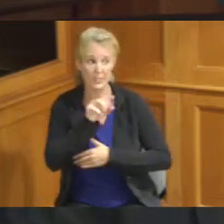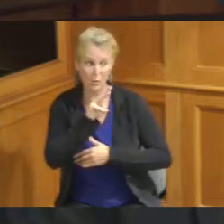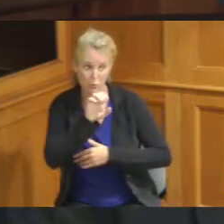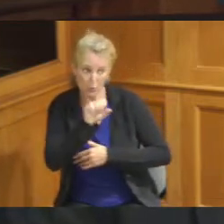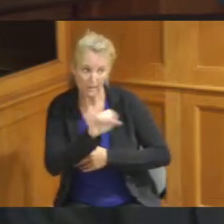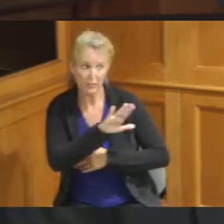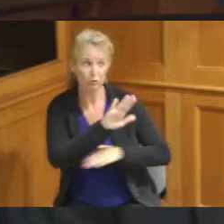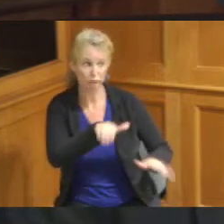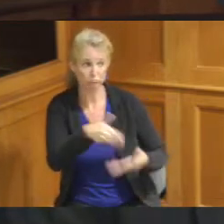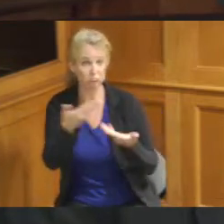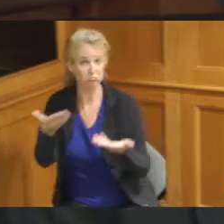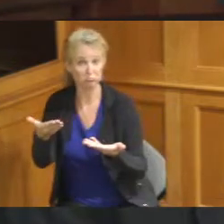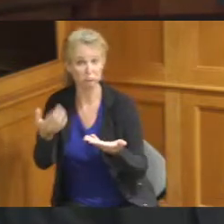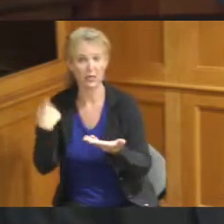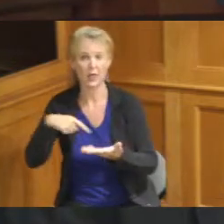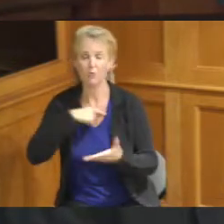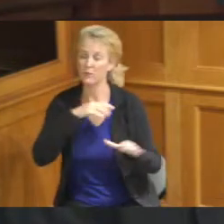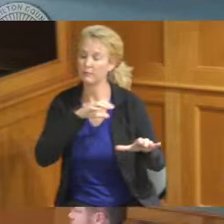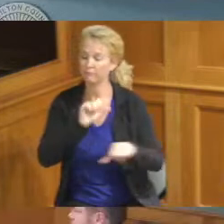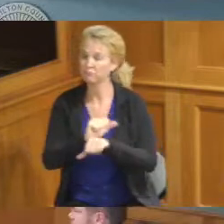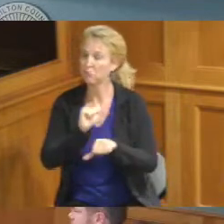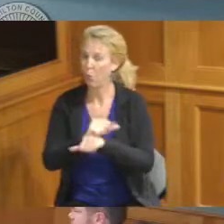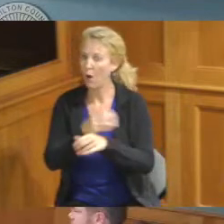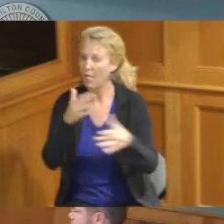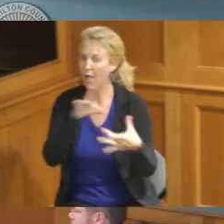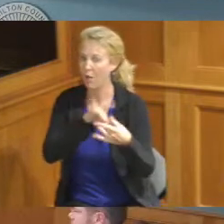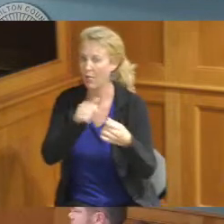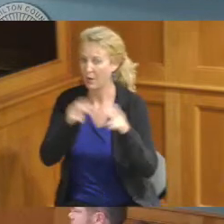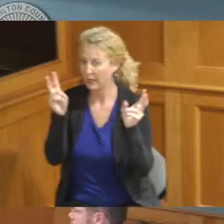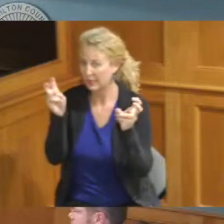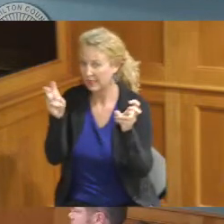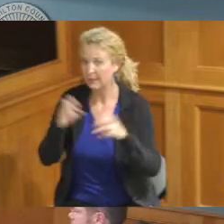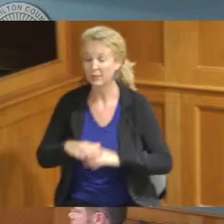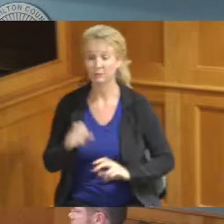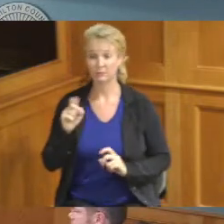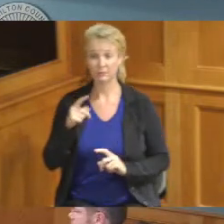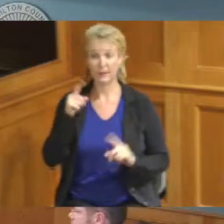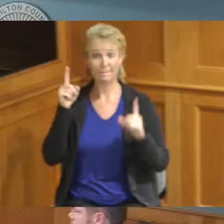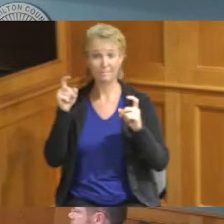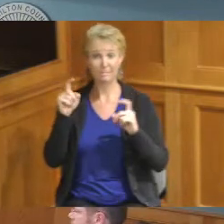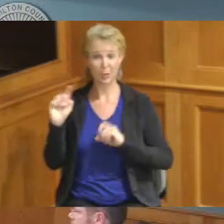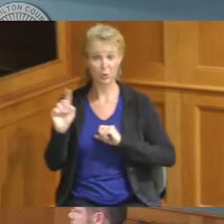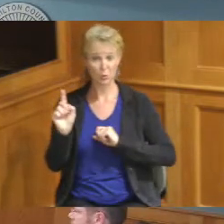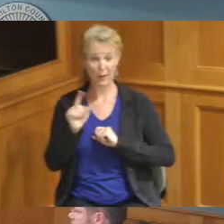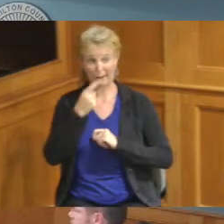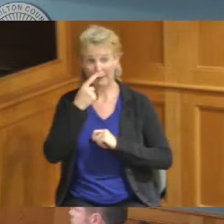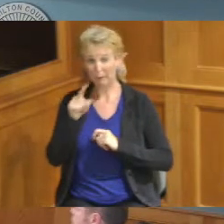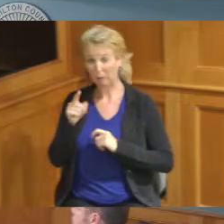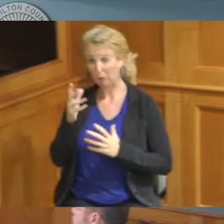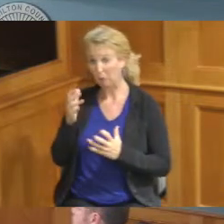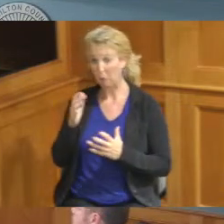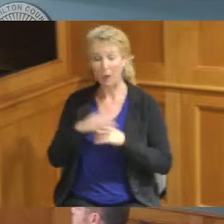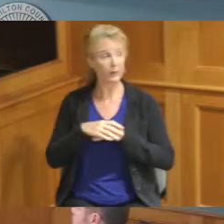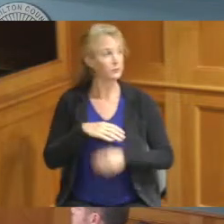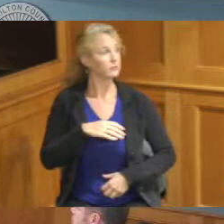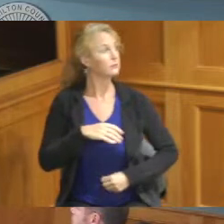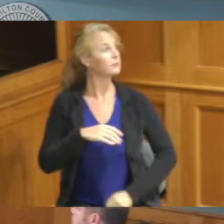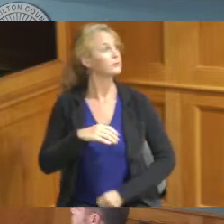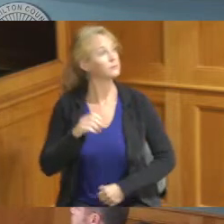quite a bit in this space thank you thank you where would you like us to yes I would like to